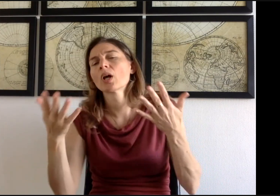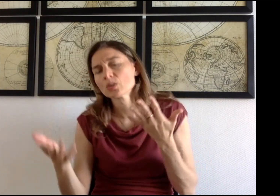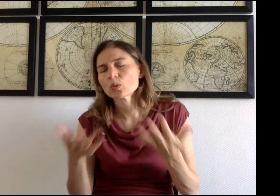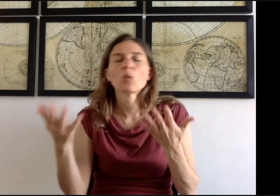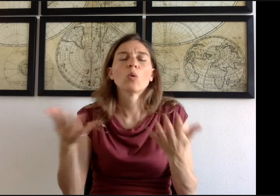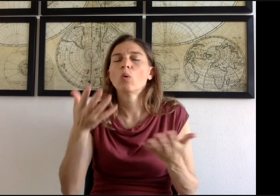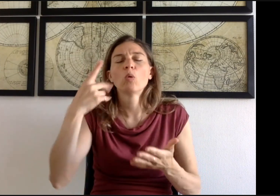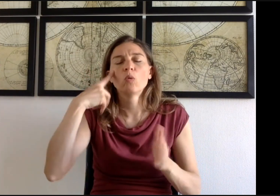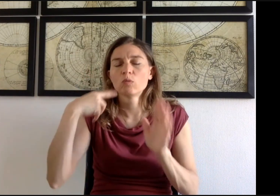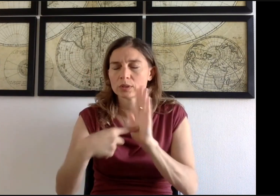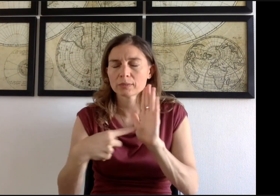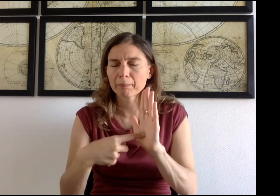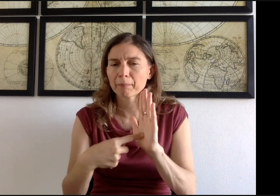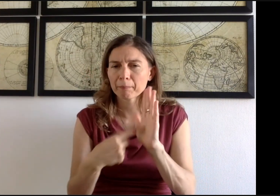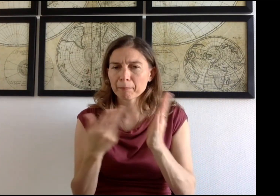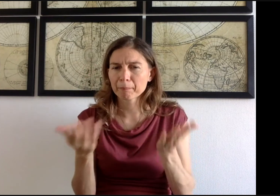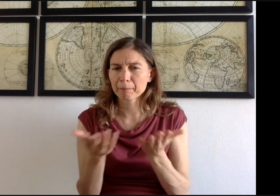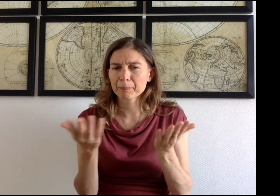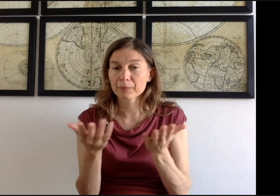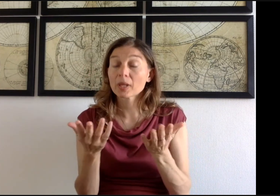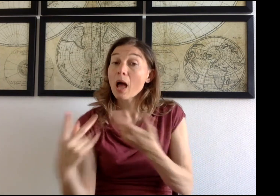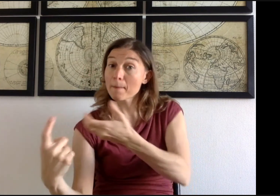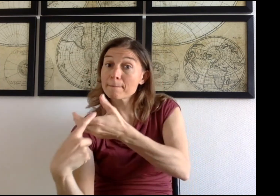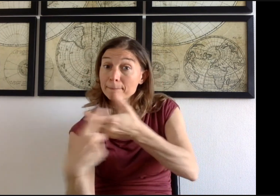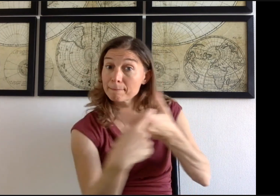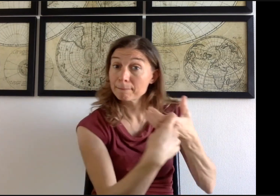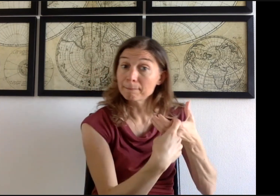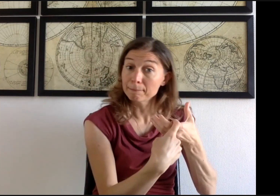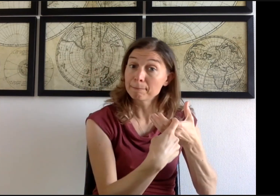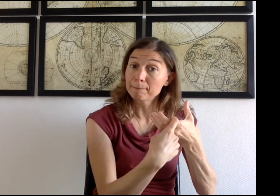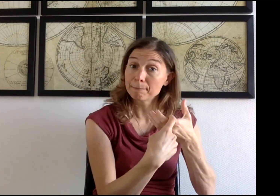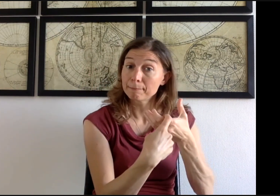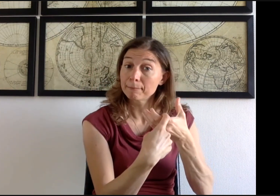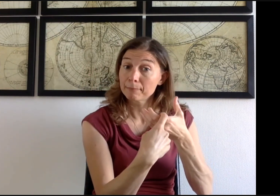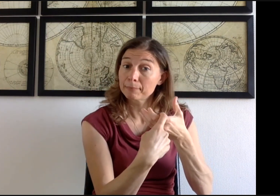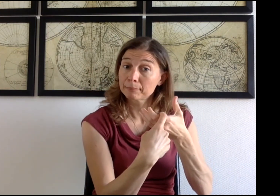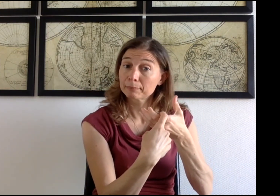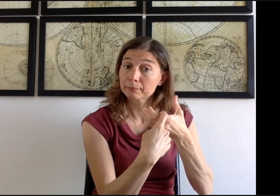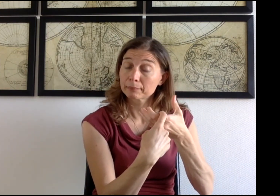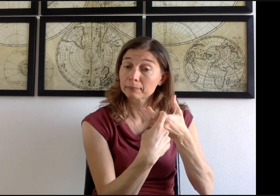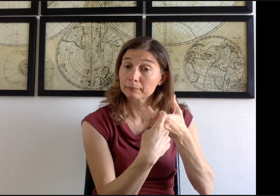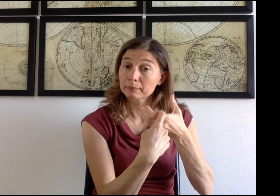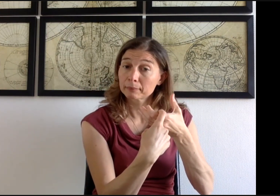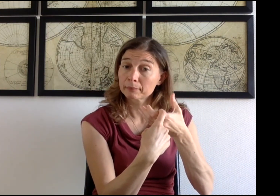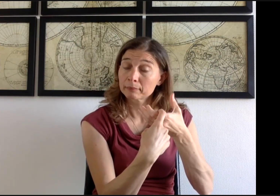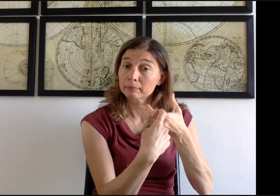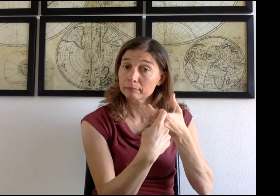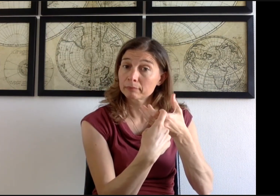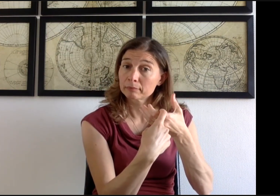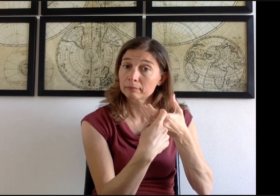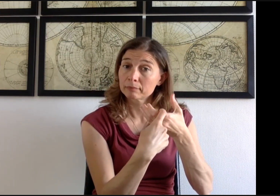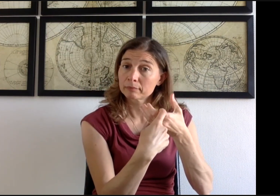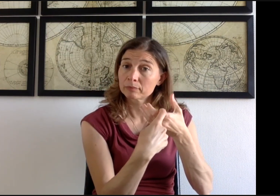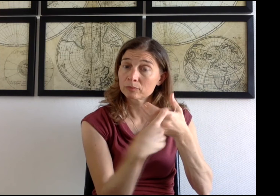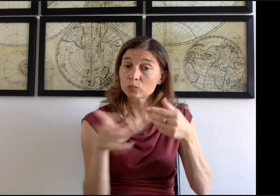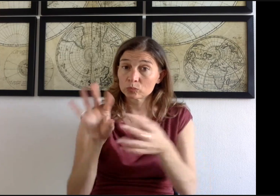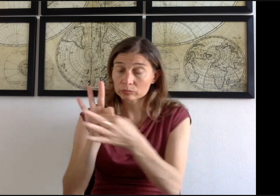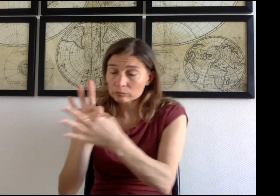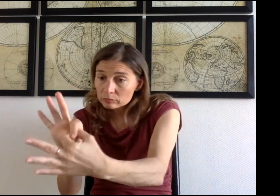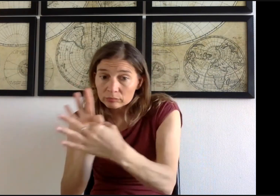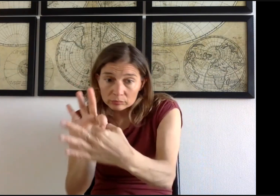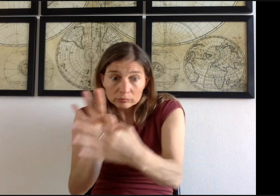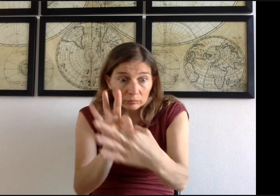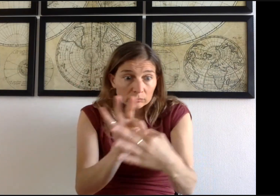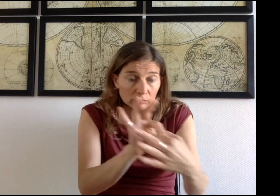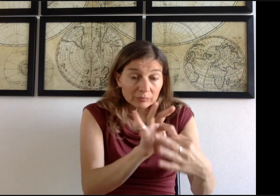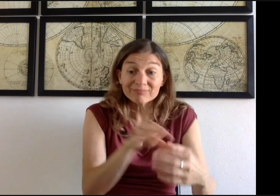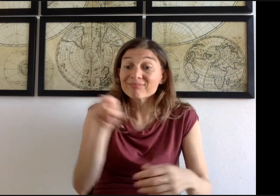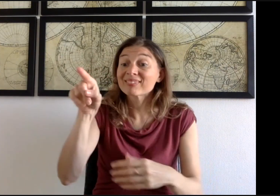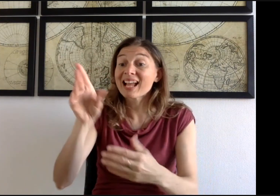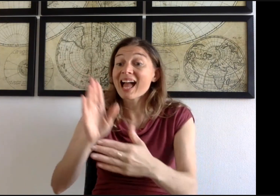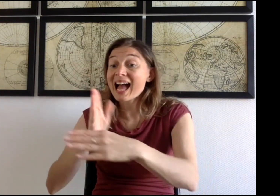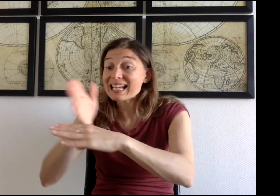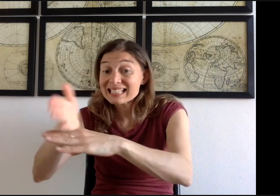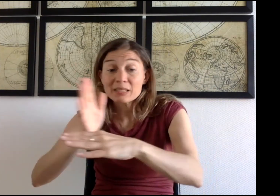we have our members working to ensure there accessibility has already passed